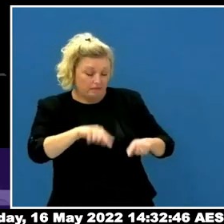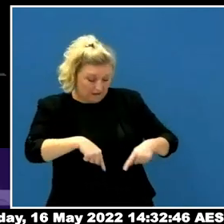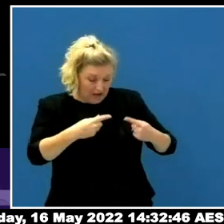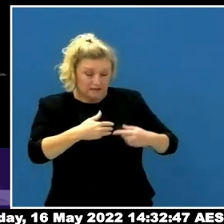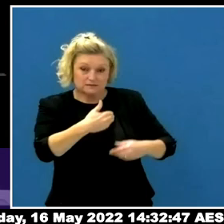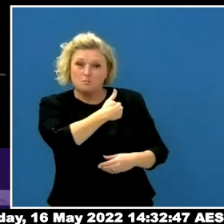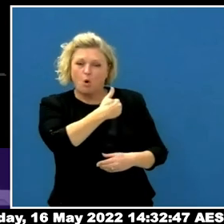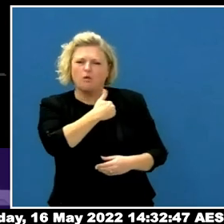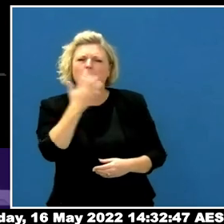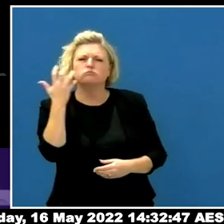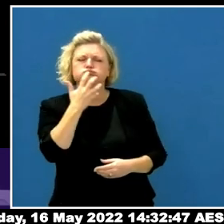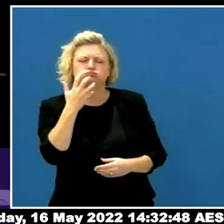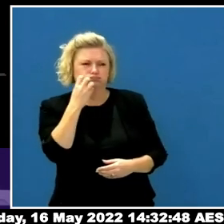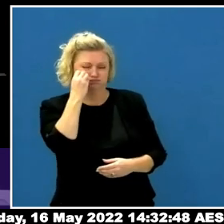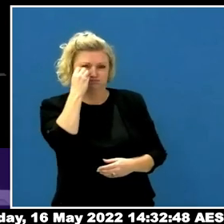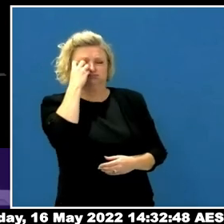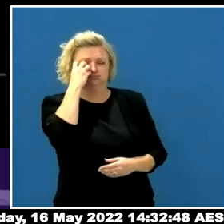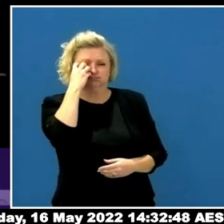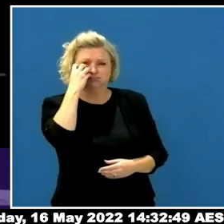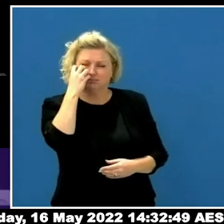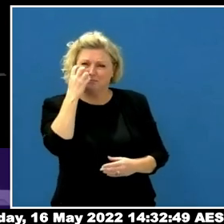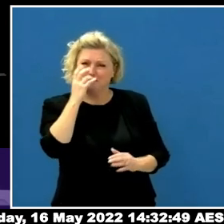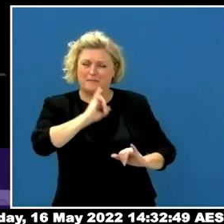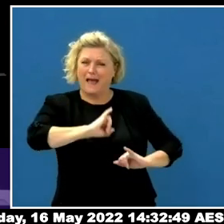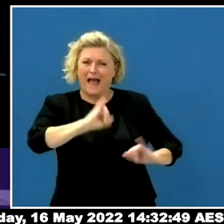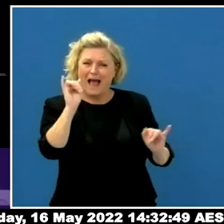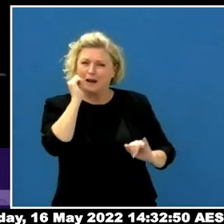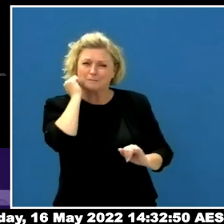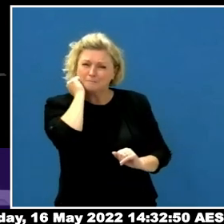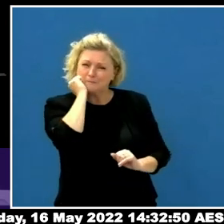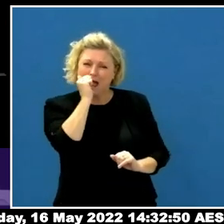eye to the Team Leader and just wrote, "Please explain".